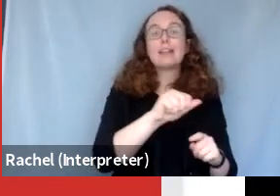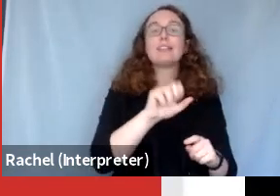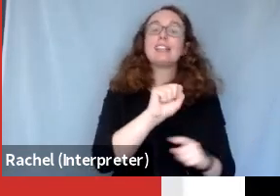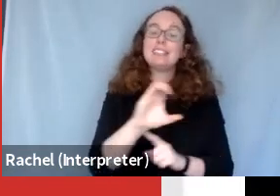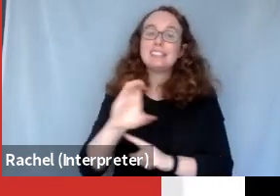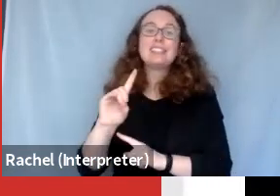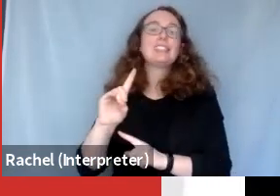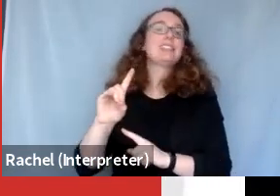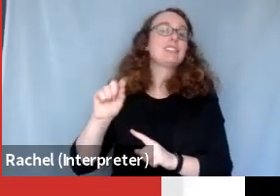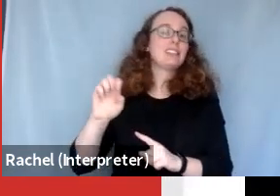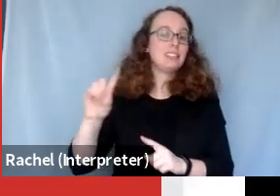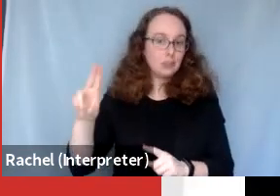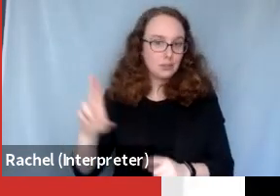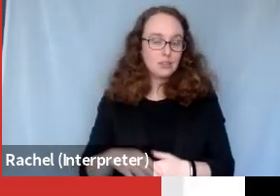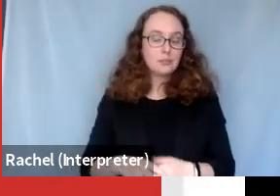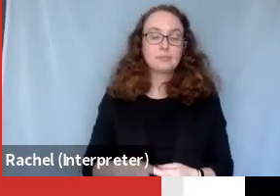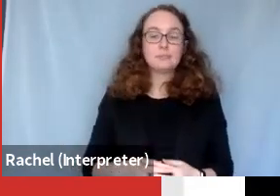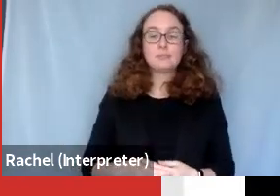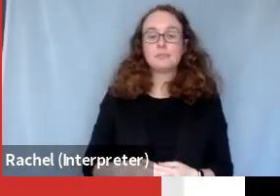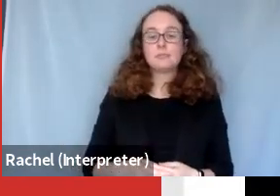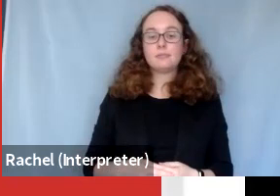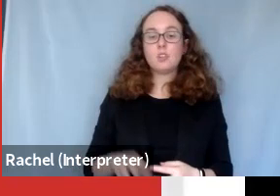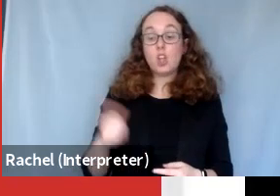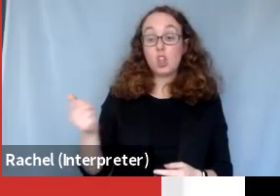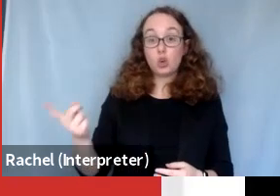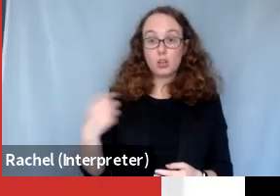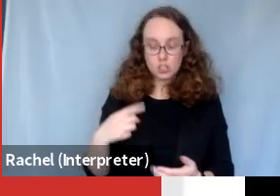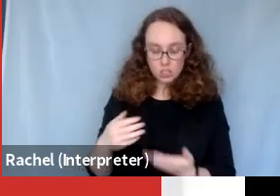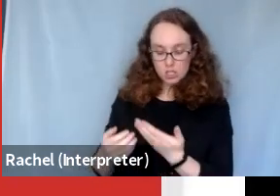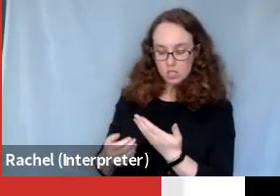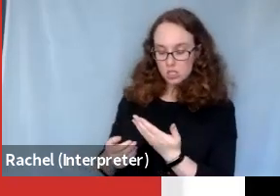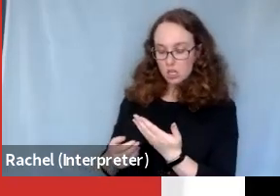I have another question, okay those are for the student ID cards